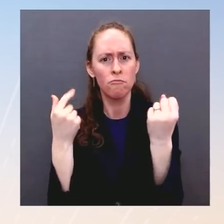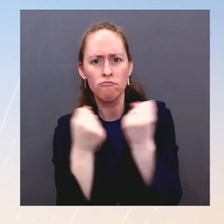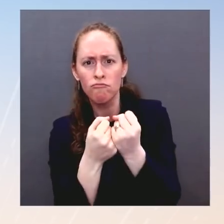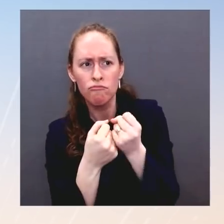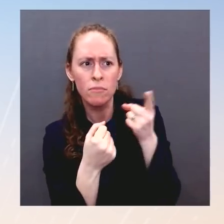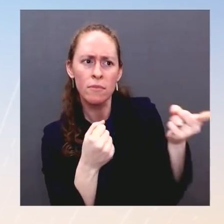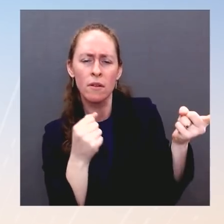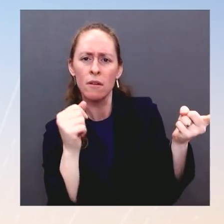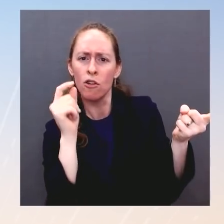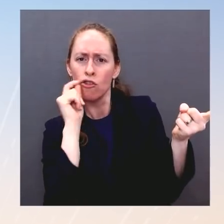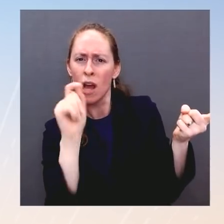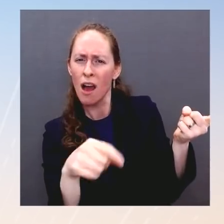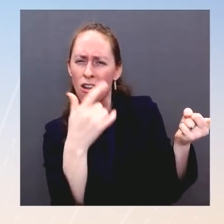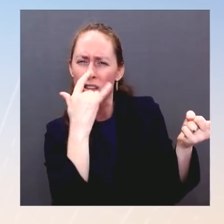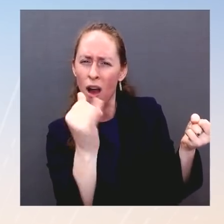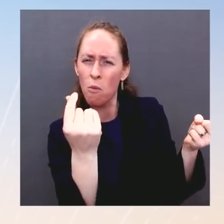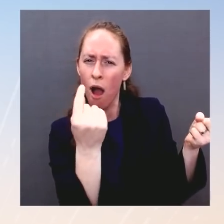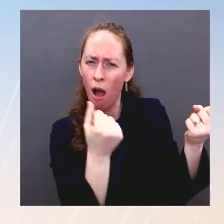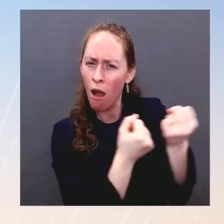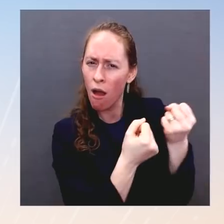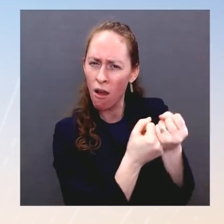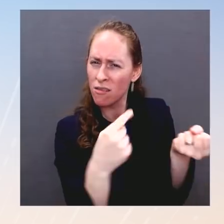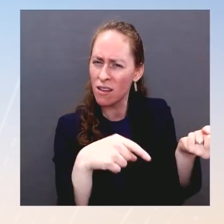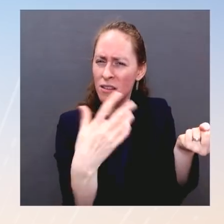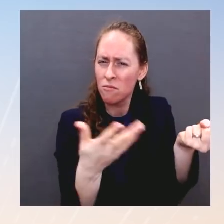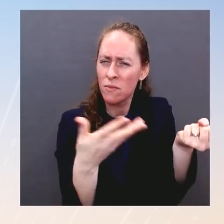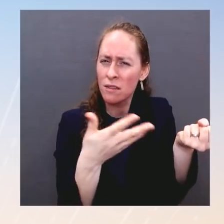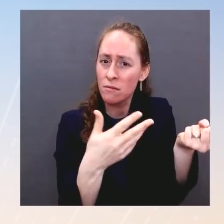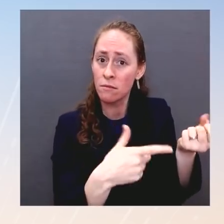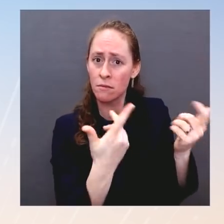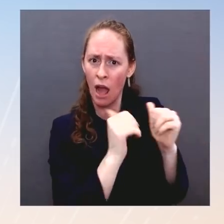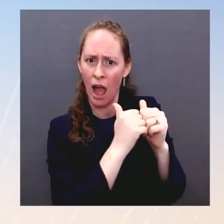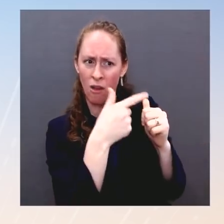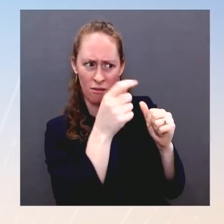Is the U.S. continuing to send weaponry into Ukraine?